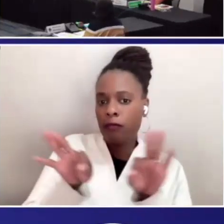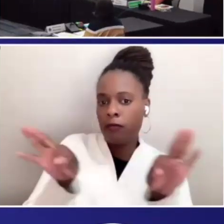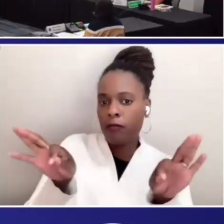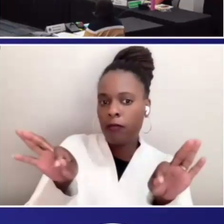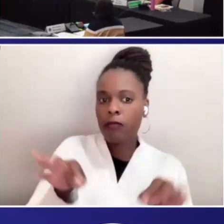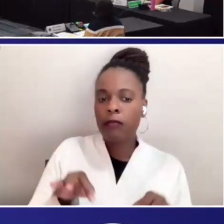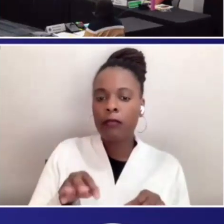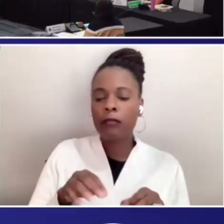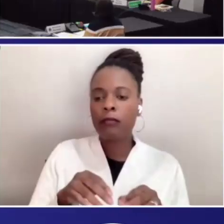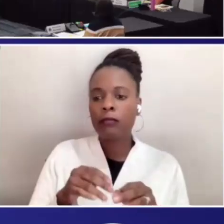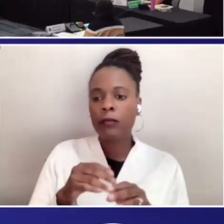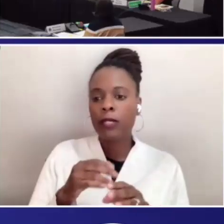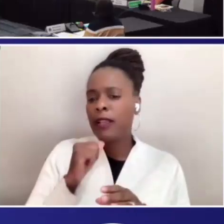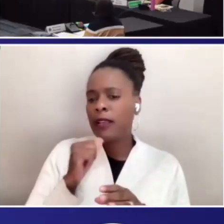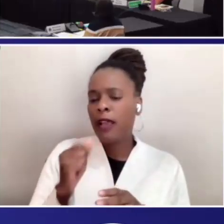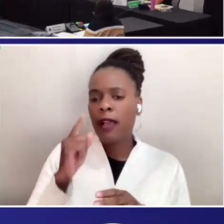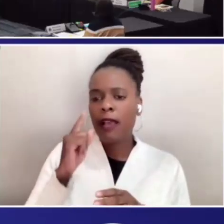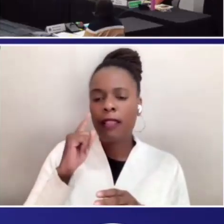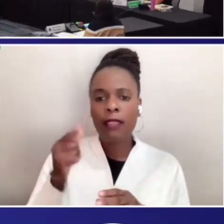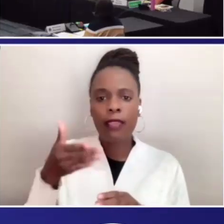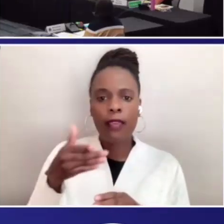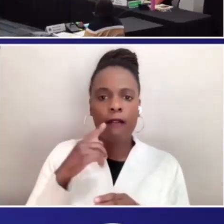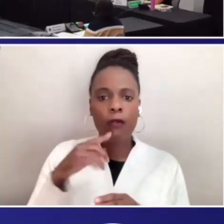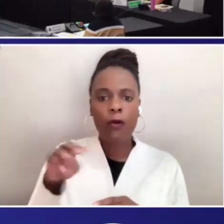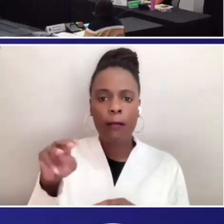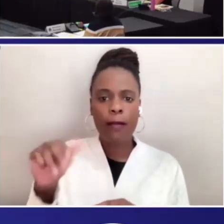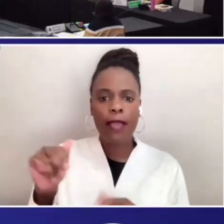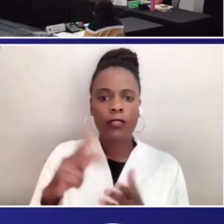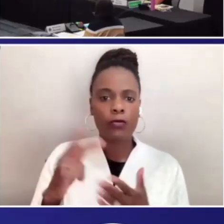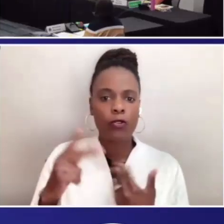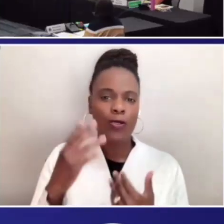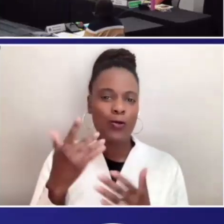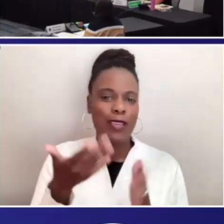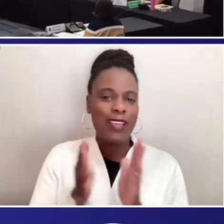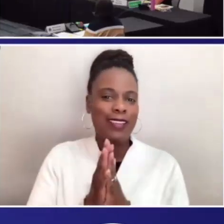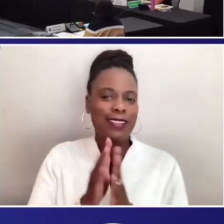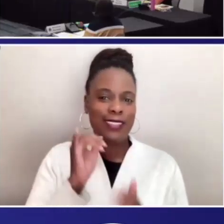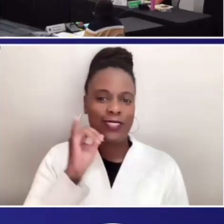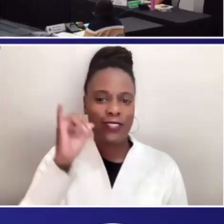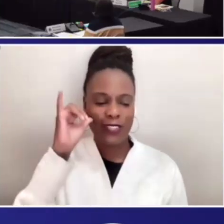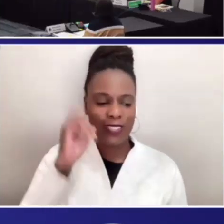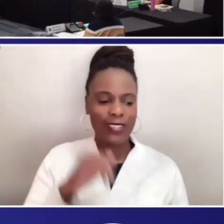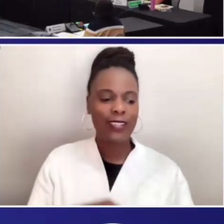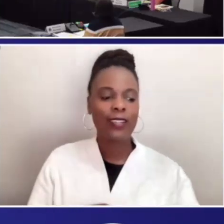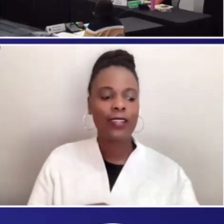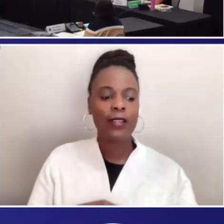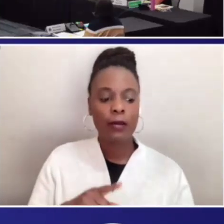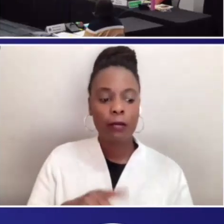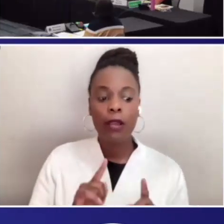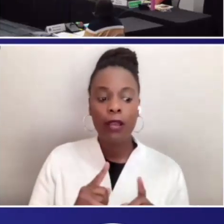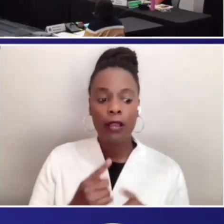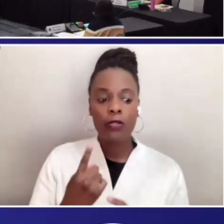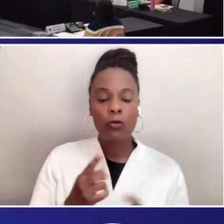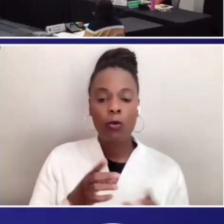the master's program, which was why I requested that yesterday. But that could be a way to understand